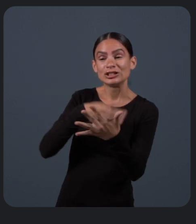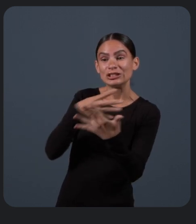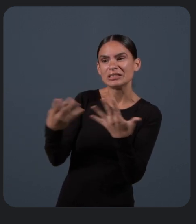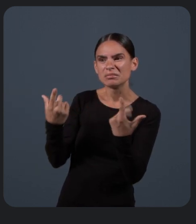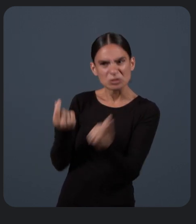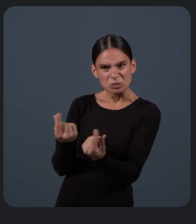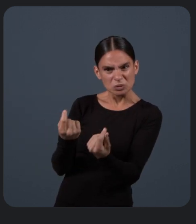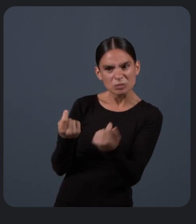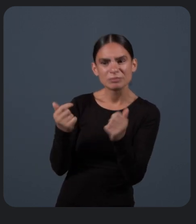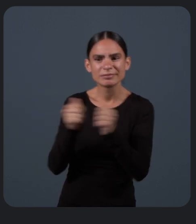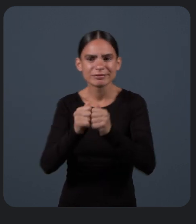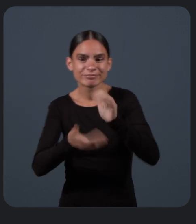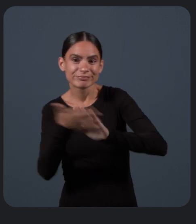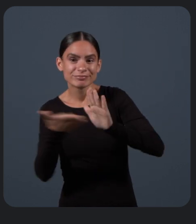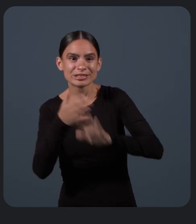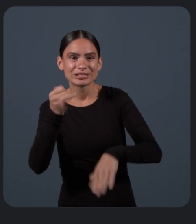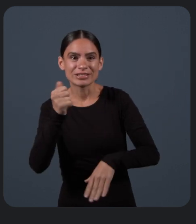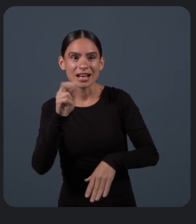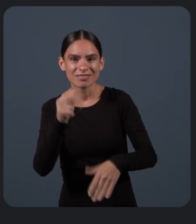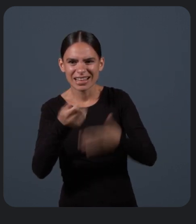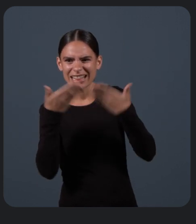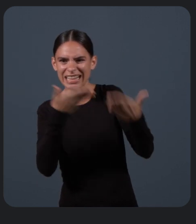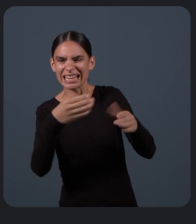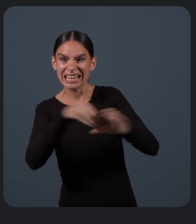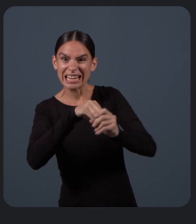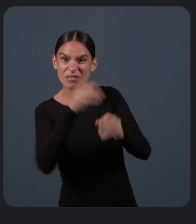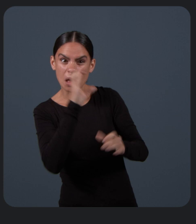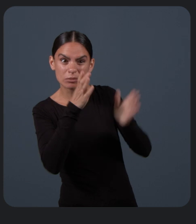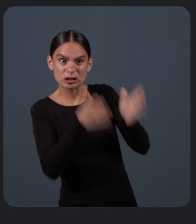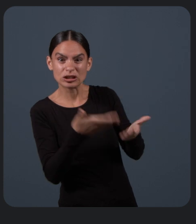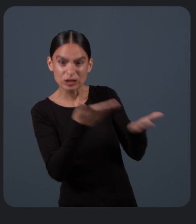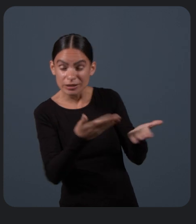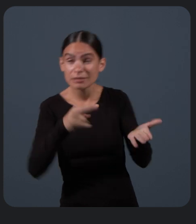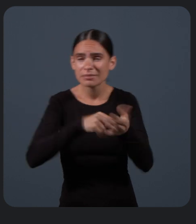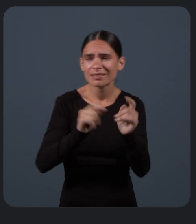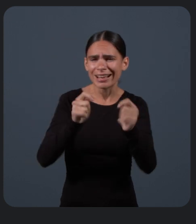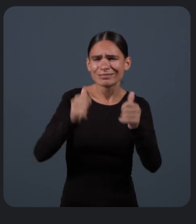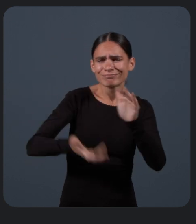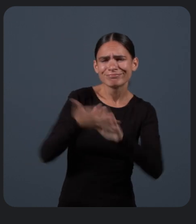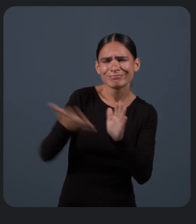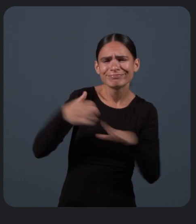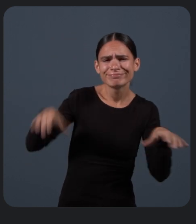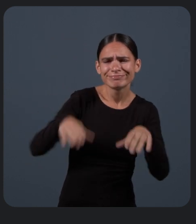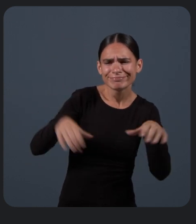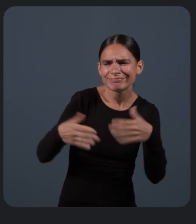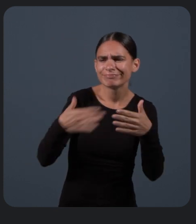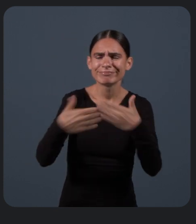code right in the browser, enabling faster performance on even the largest spreadsheets.